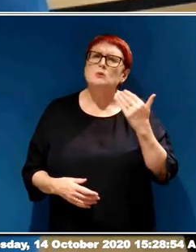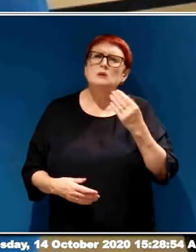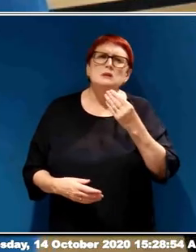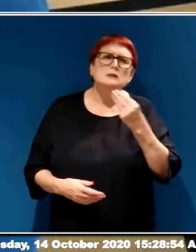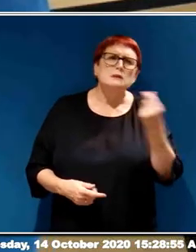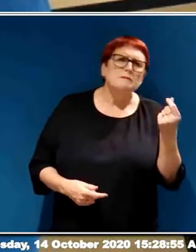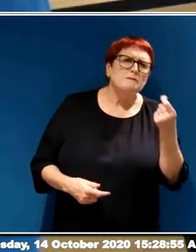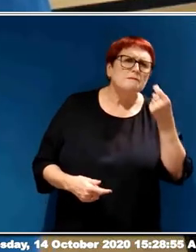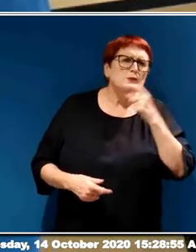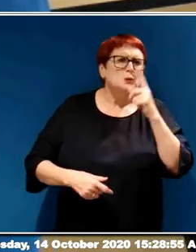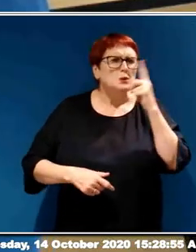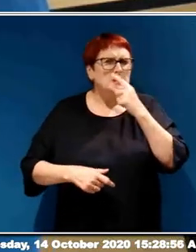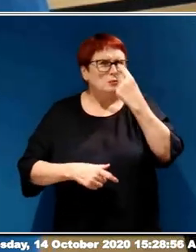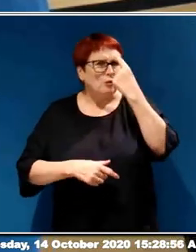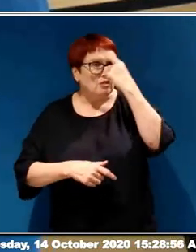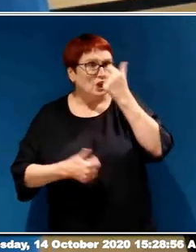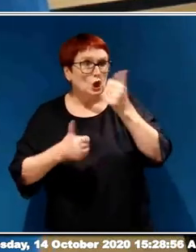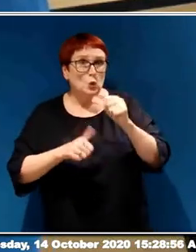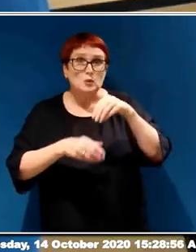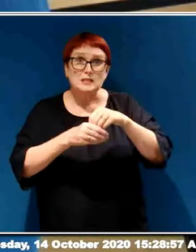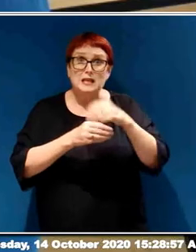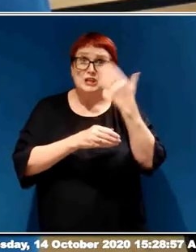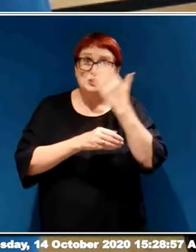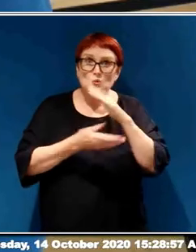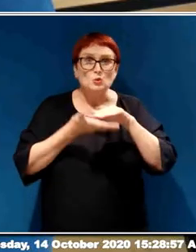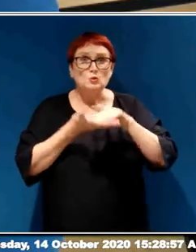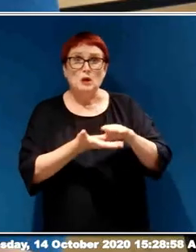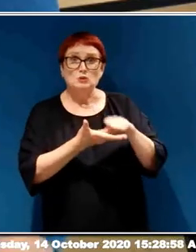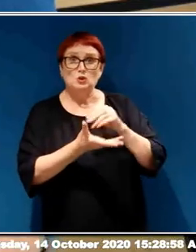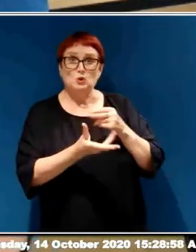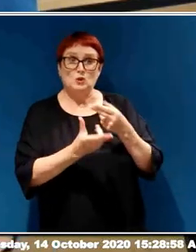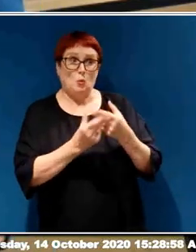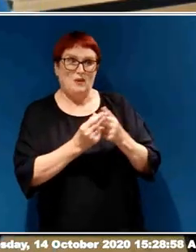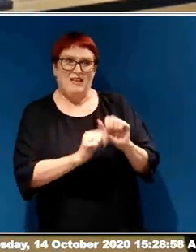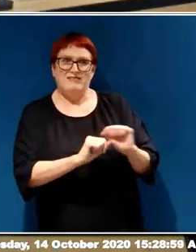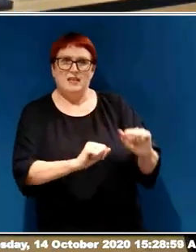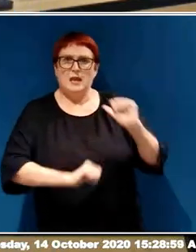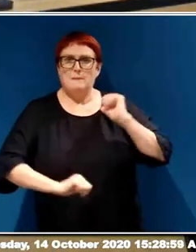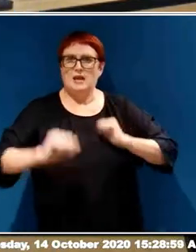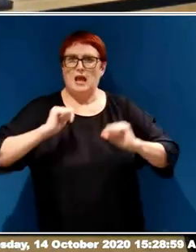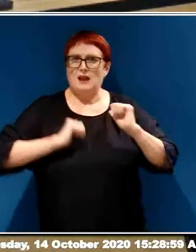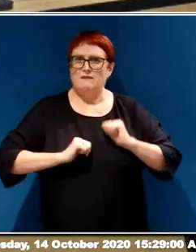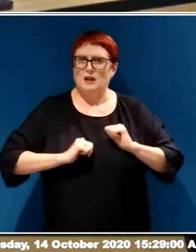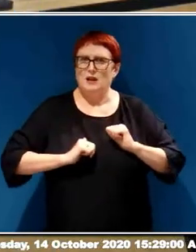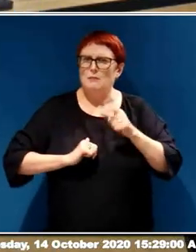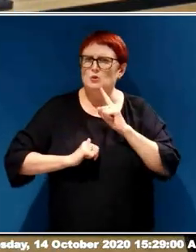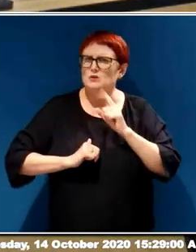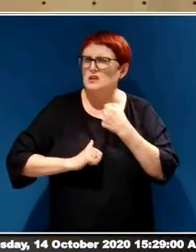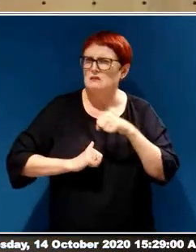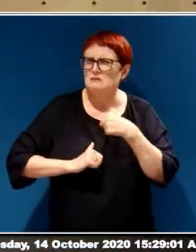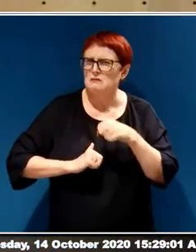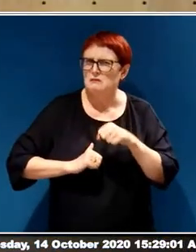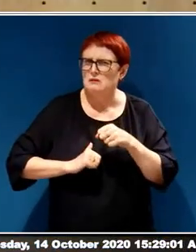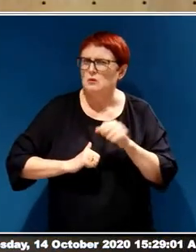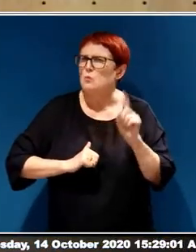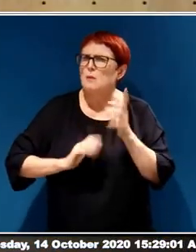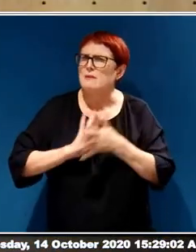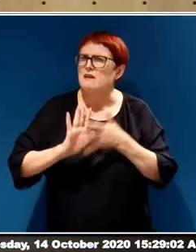their behaviour but you say it's not. Can you explain what you mean by that? Sure.